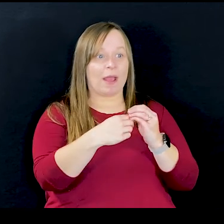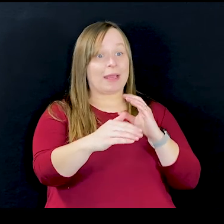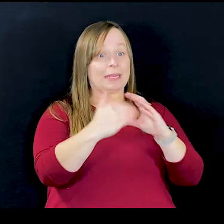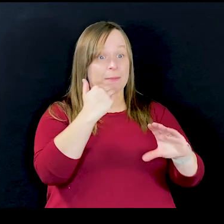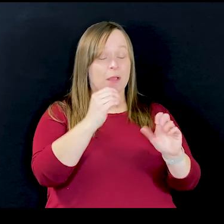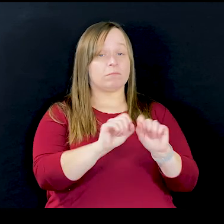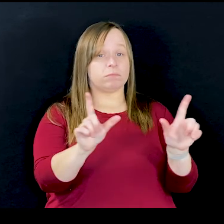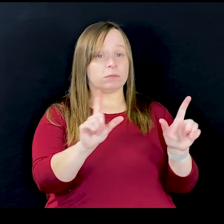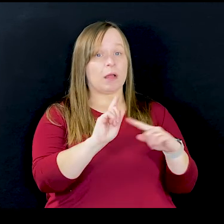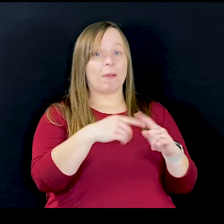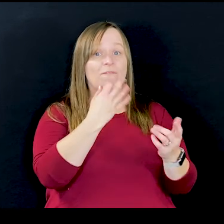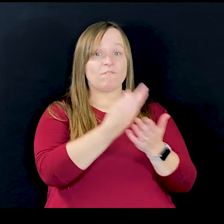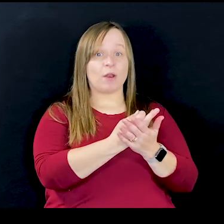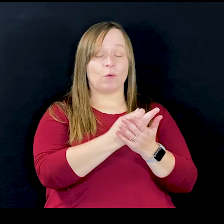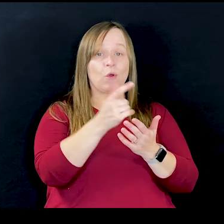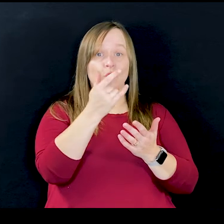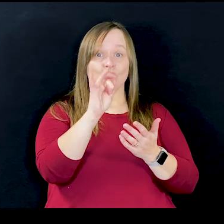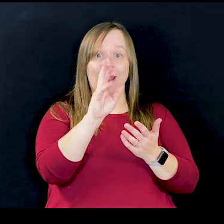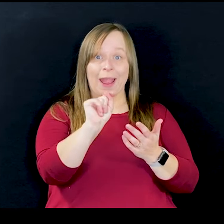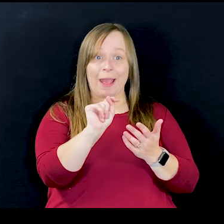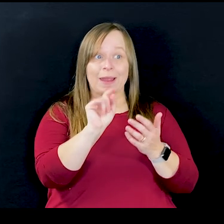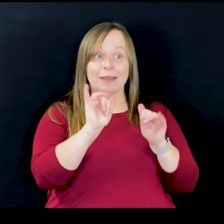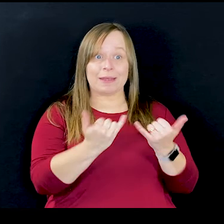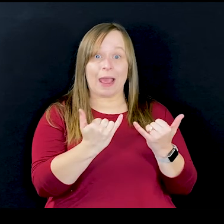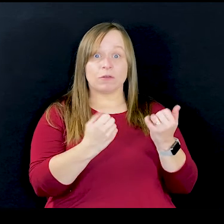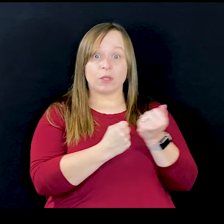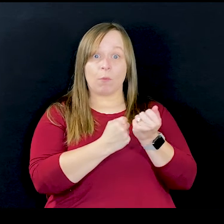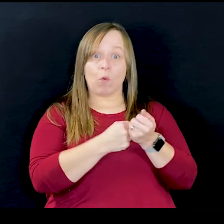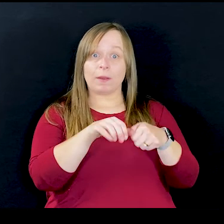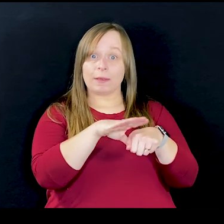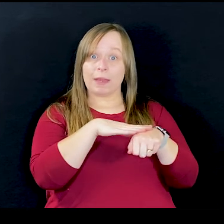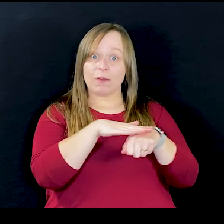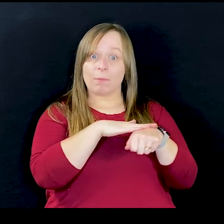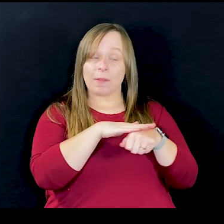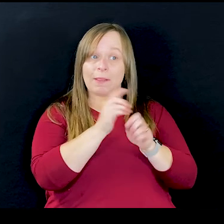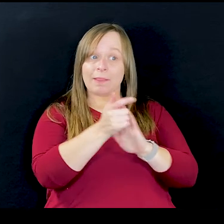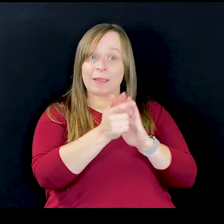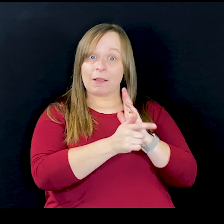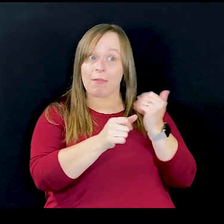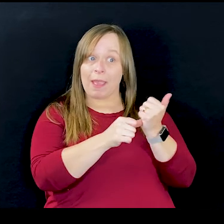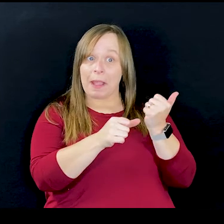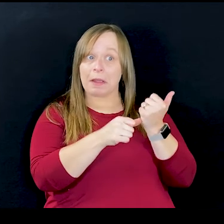I got an email about a federal grant that's now supporting Native American legal aid.